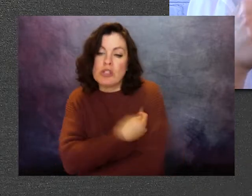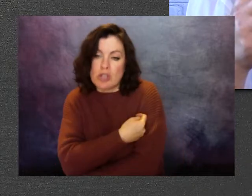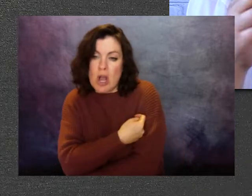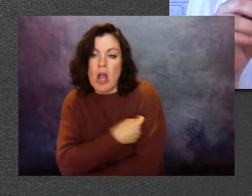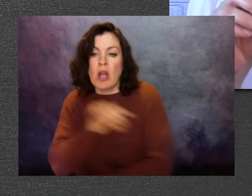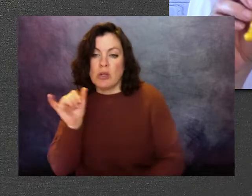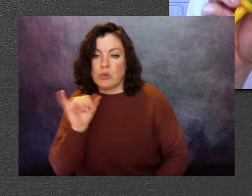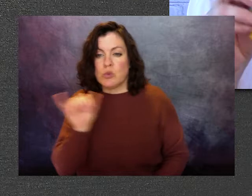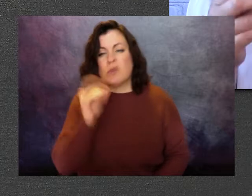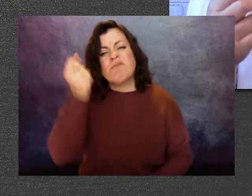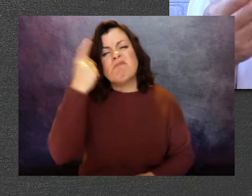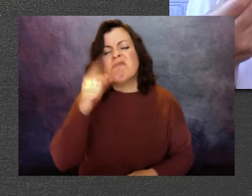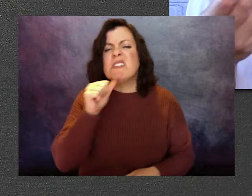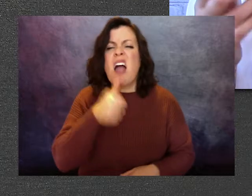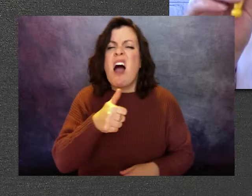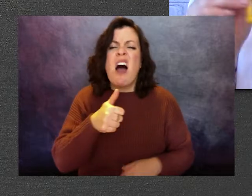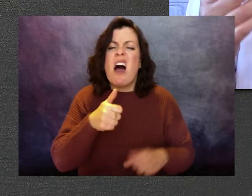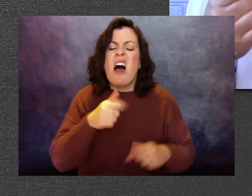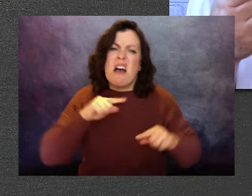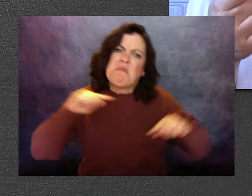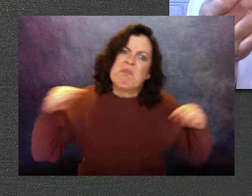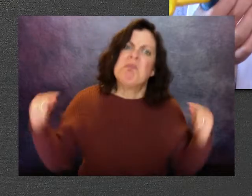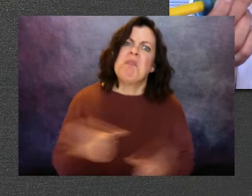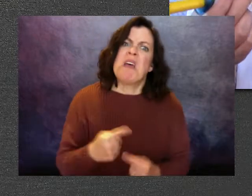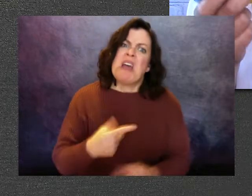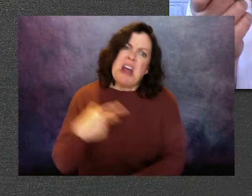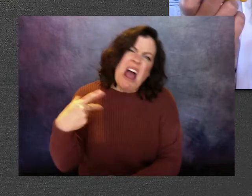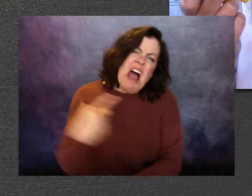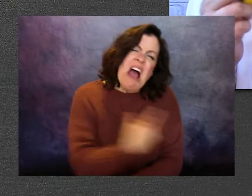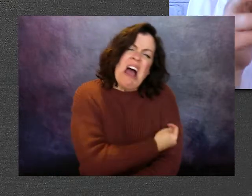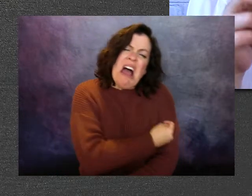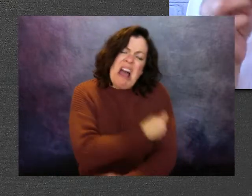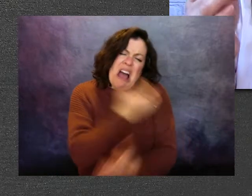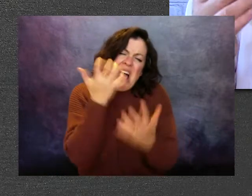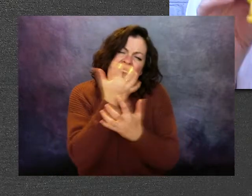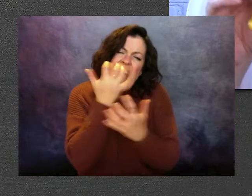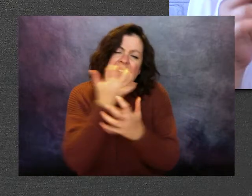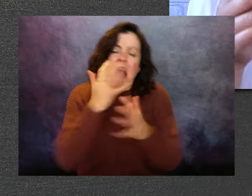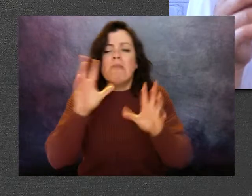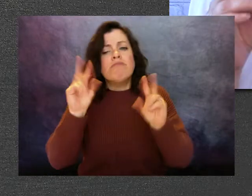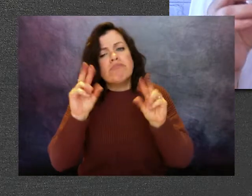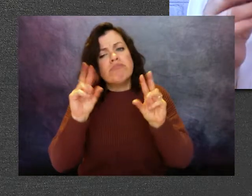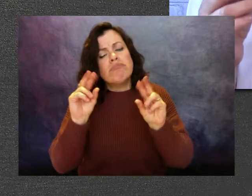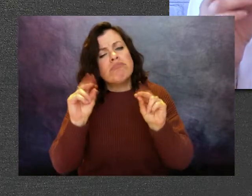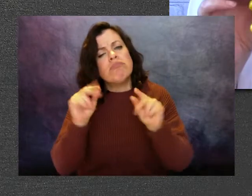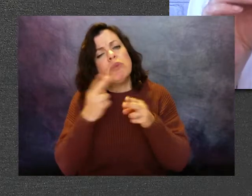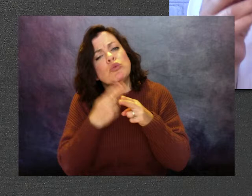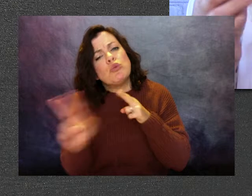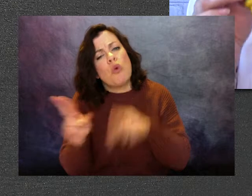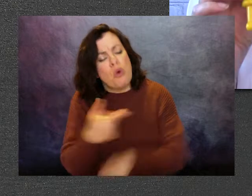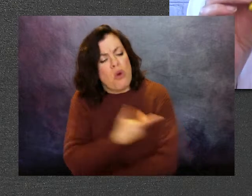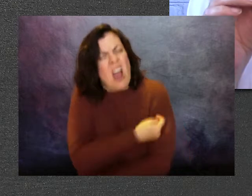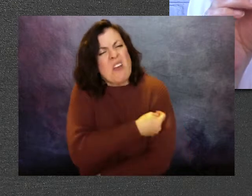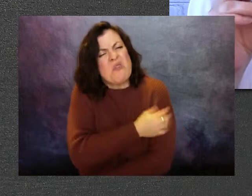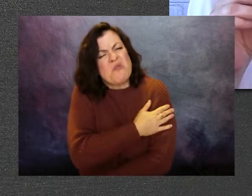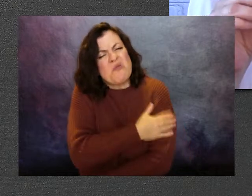And it helps to keep them healthy. Yeah. Just like when you might have to get a shot sometime, it just hurts for second then, then its okay.